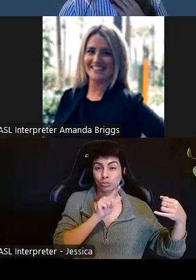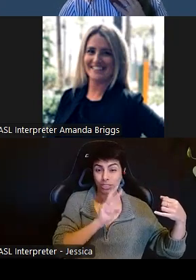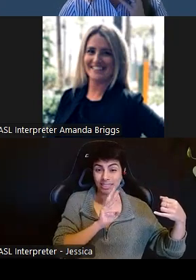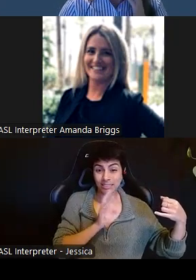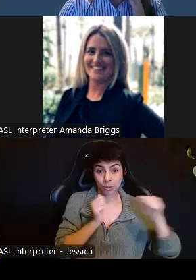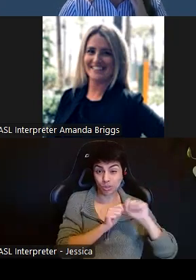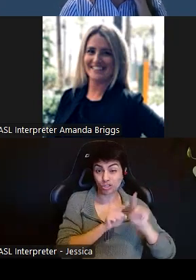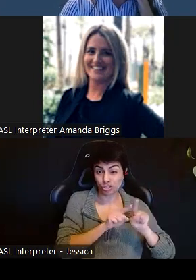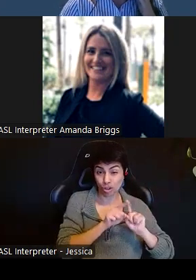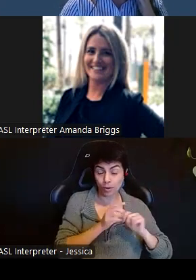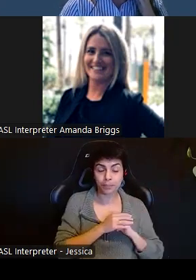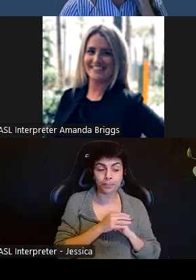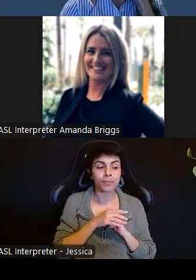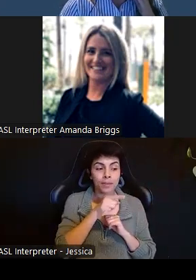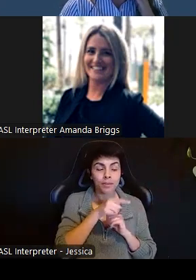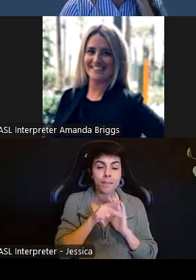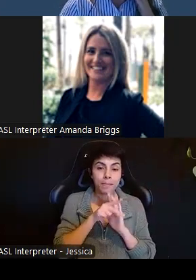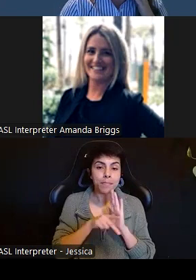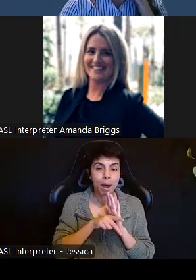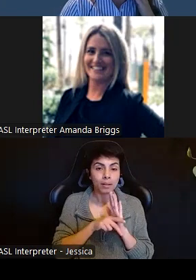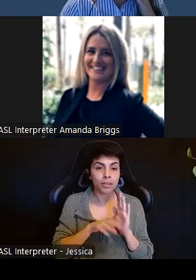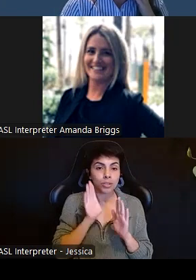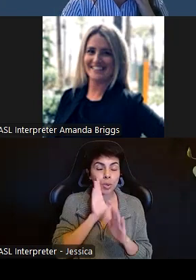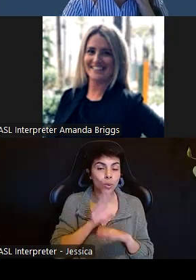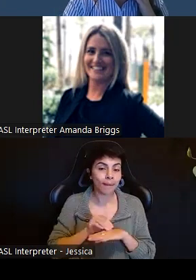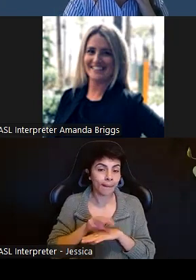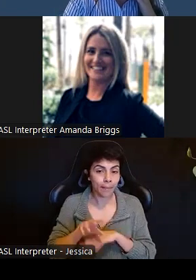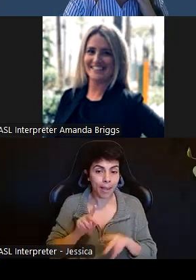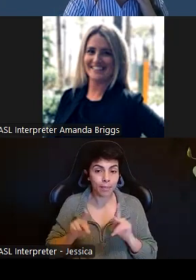This policy is going to affect people who receive Medi-Cal through the older adults